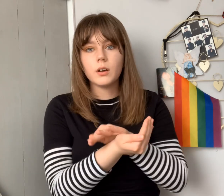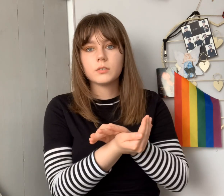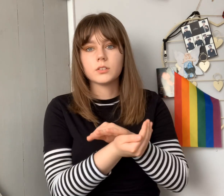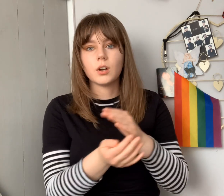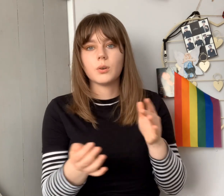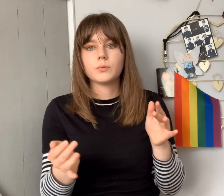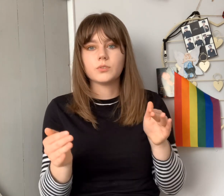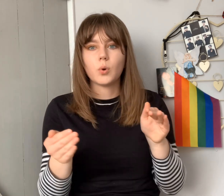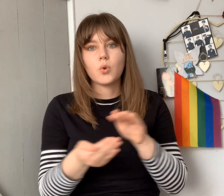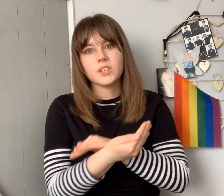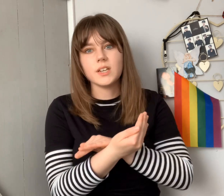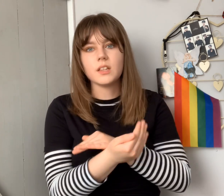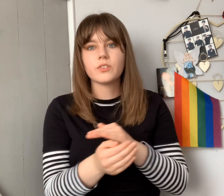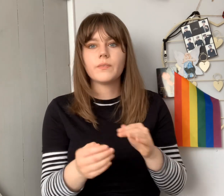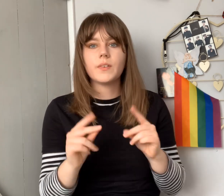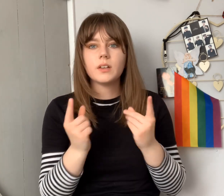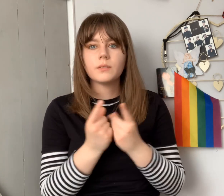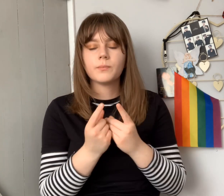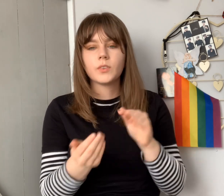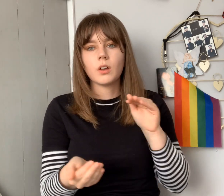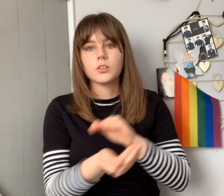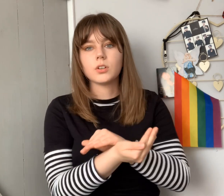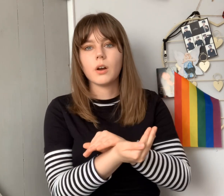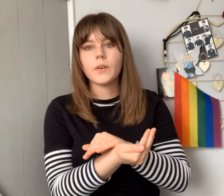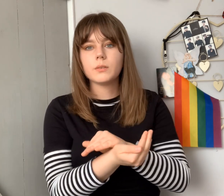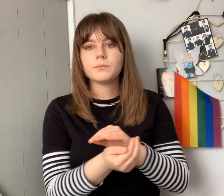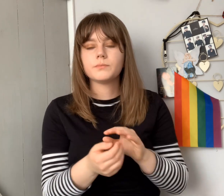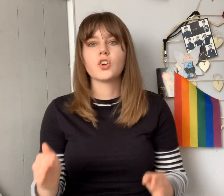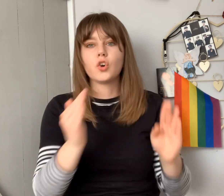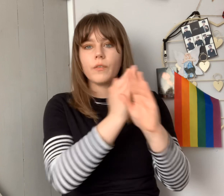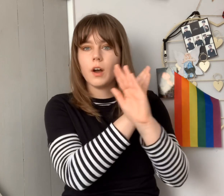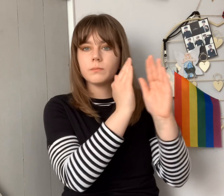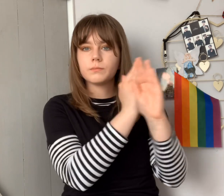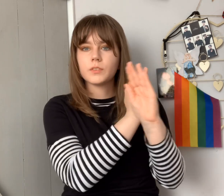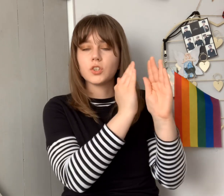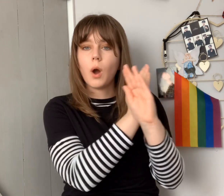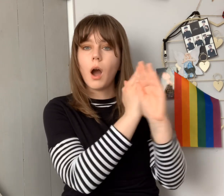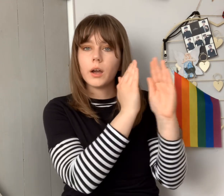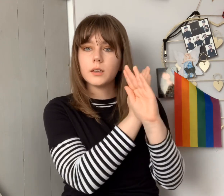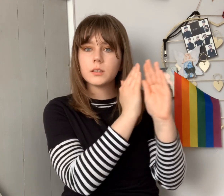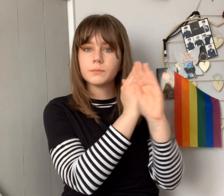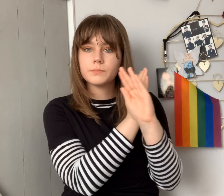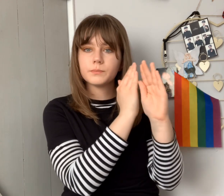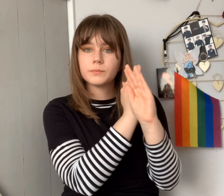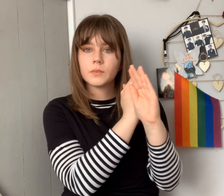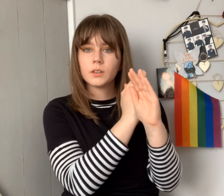"Undercover" so underneath something "undercover", cover so hide